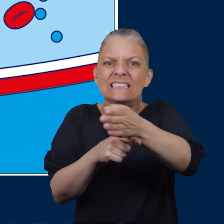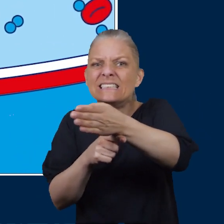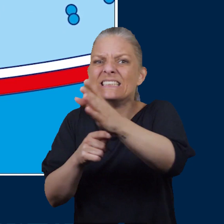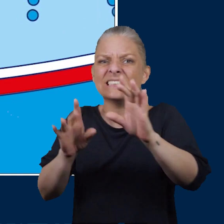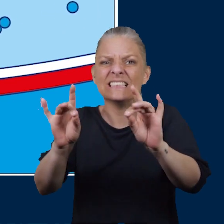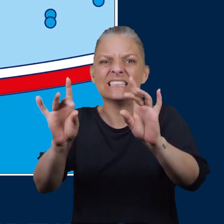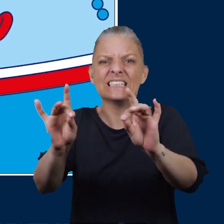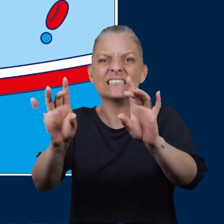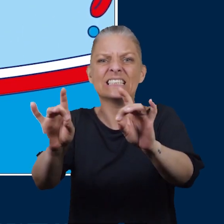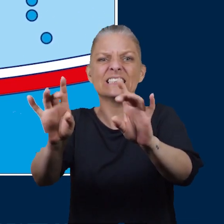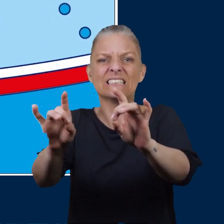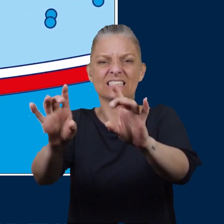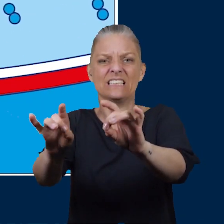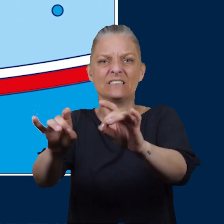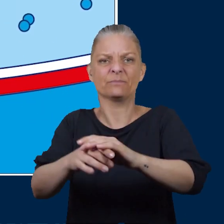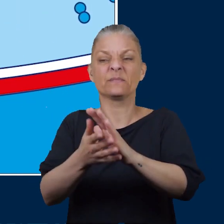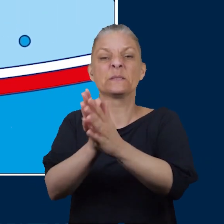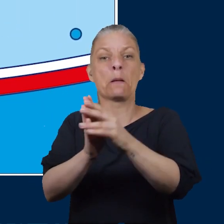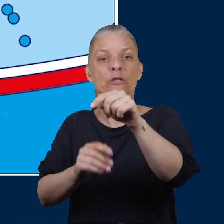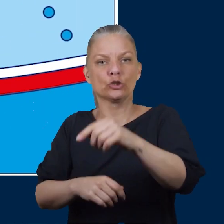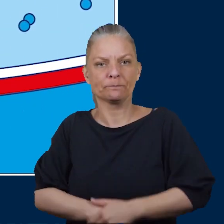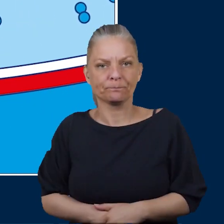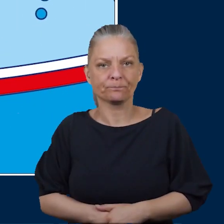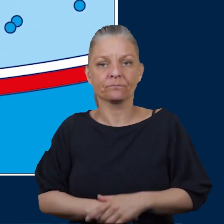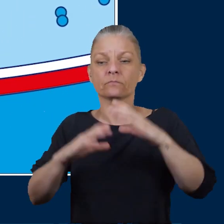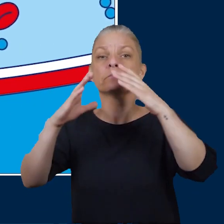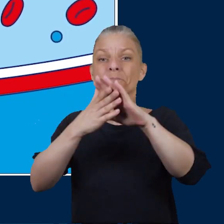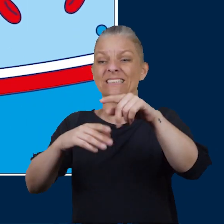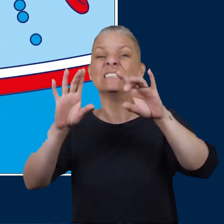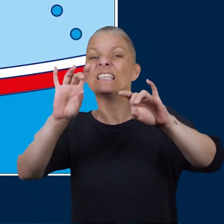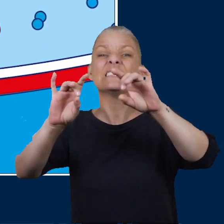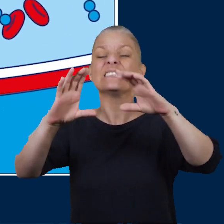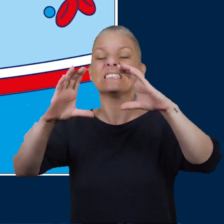for the blood to flow through. The narrower the space the more the pressure builds up